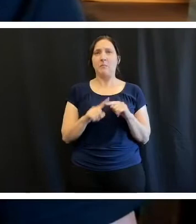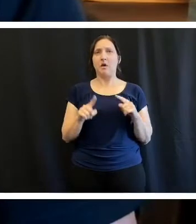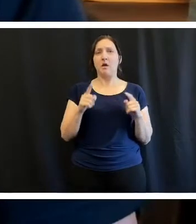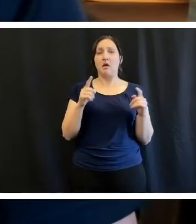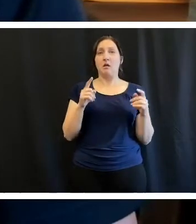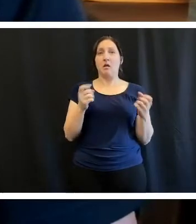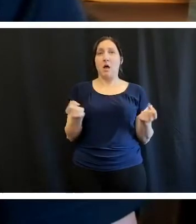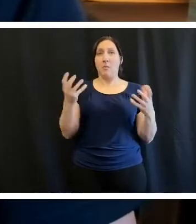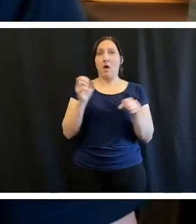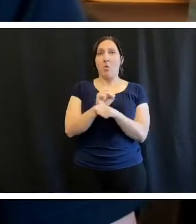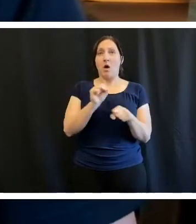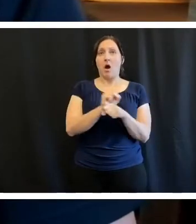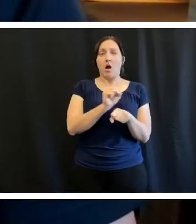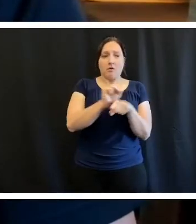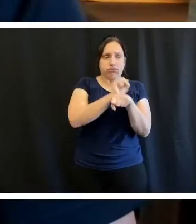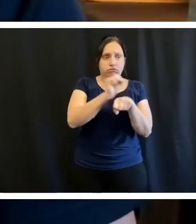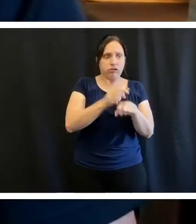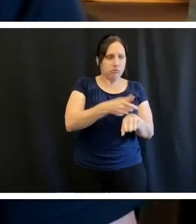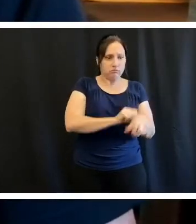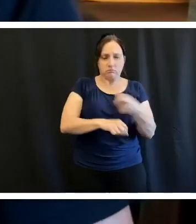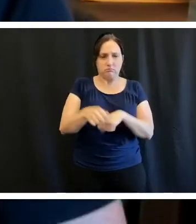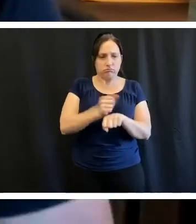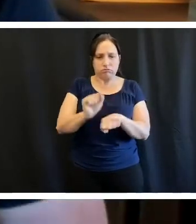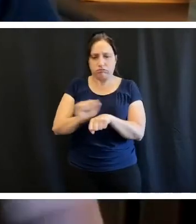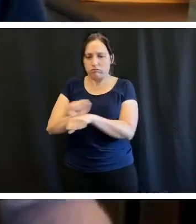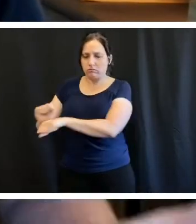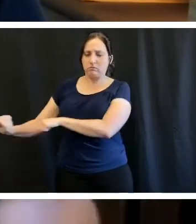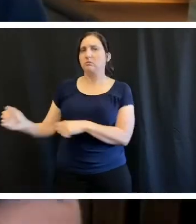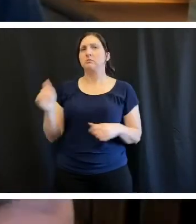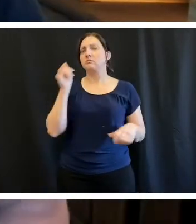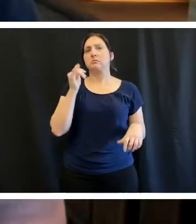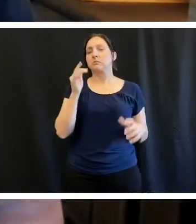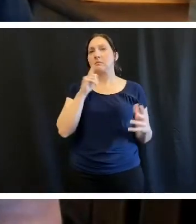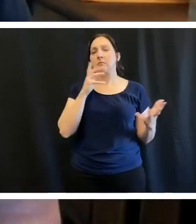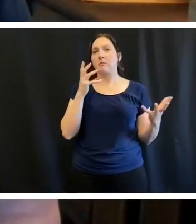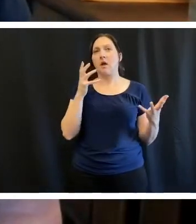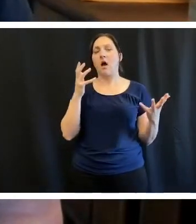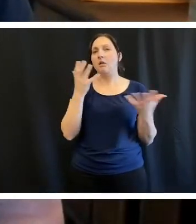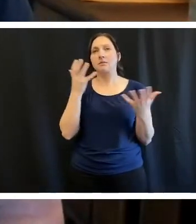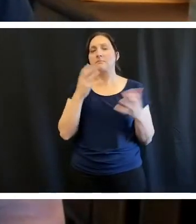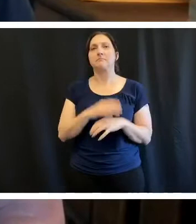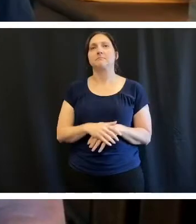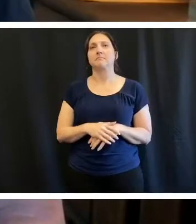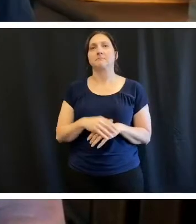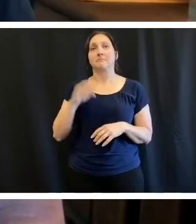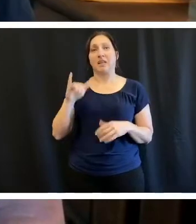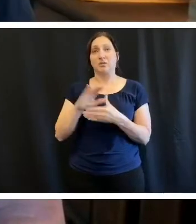I think that's a great success story. A success story that tells about the type